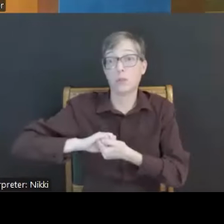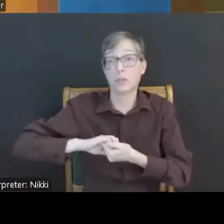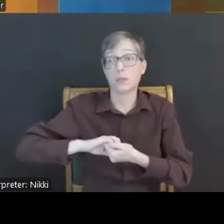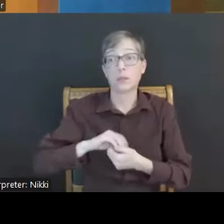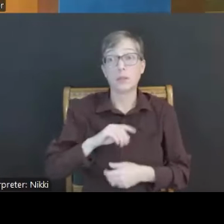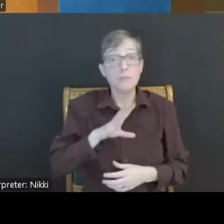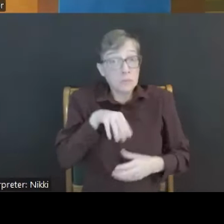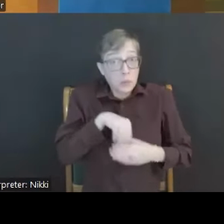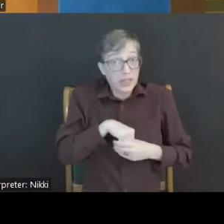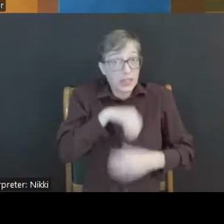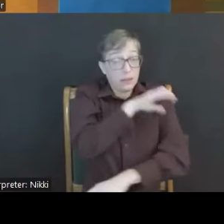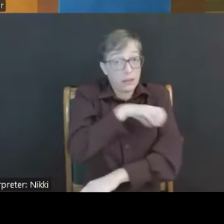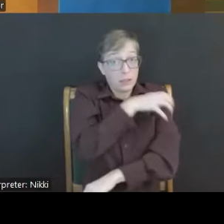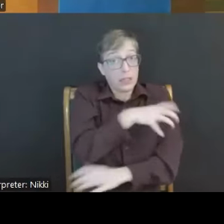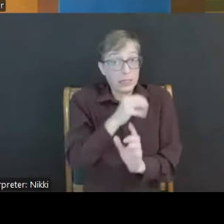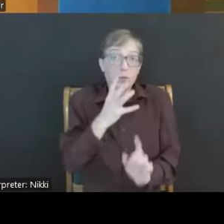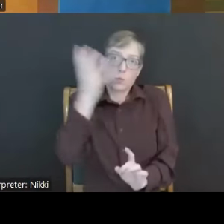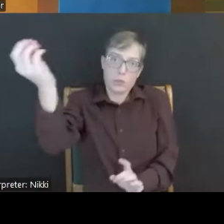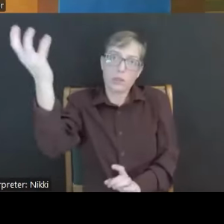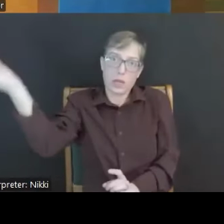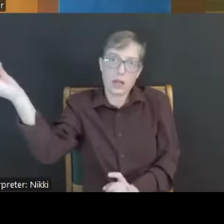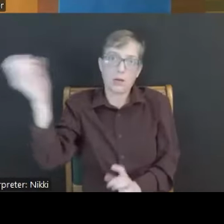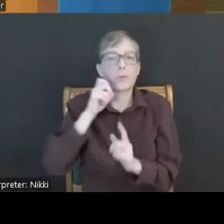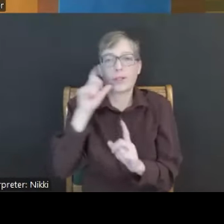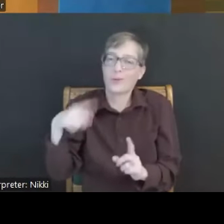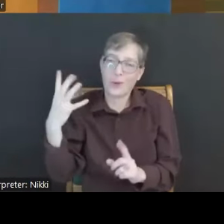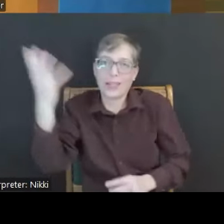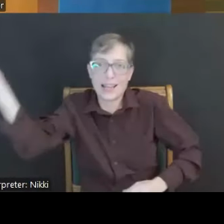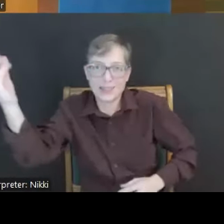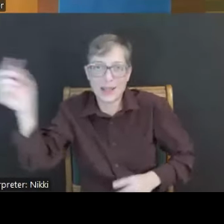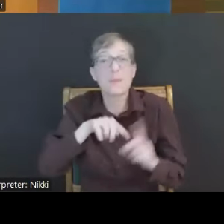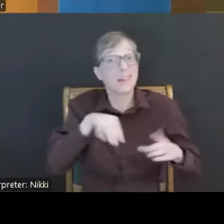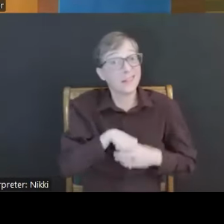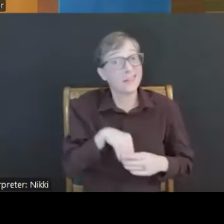collaboration so we just don't do it um outside of the clinic we do it inside of the clinic as well